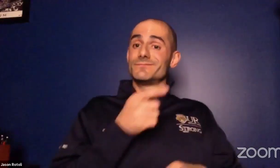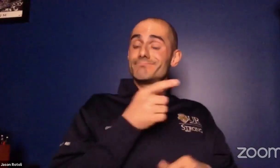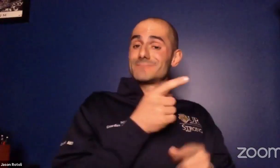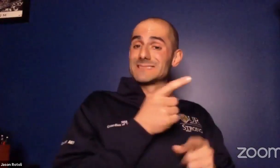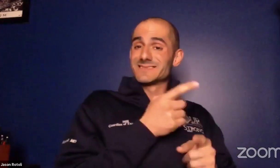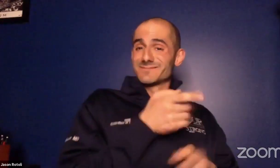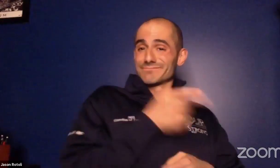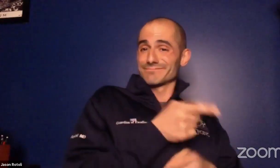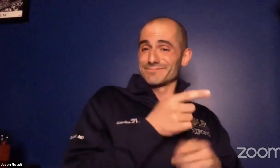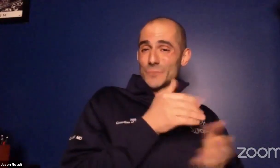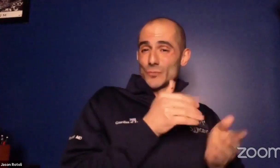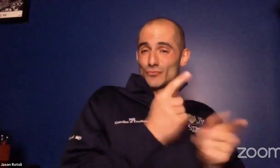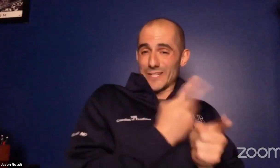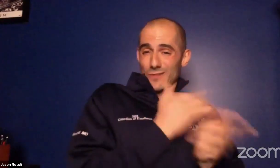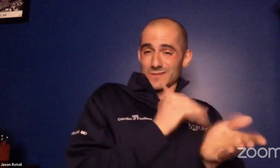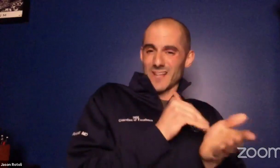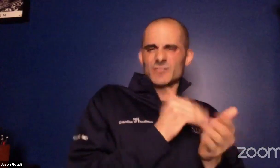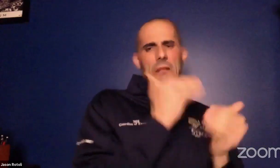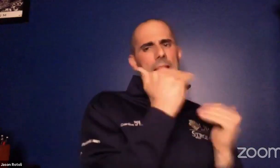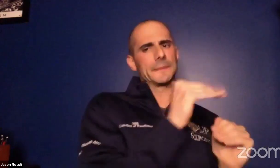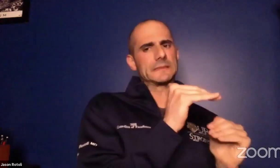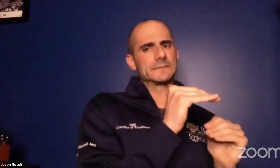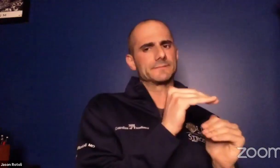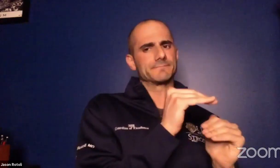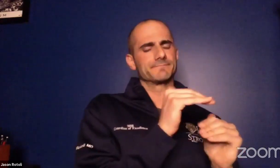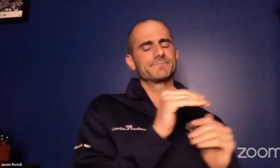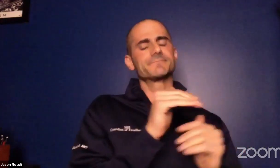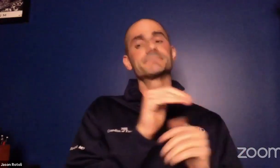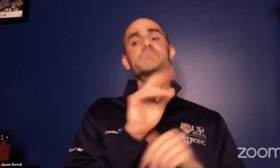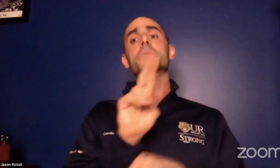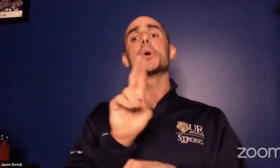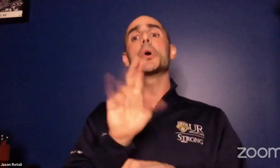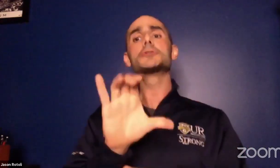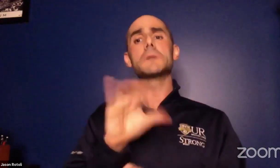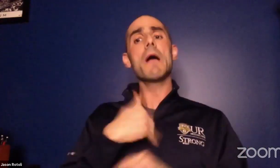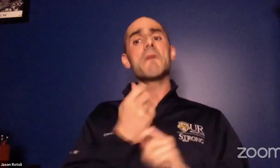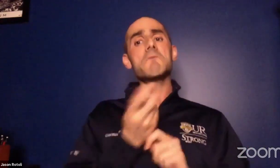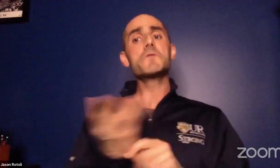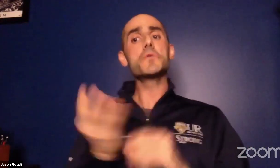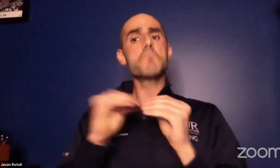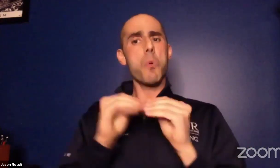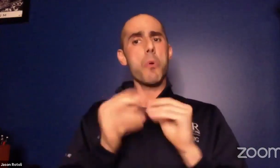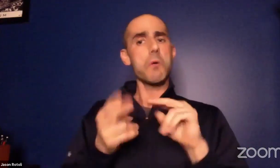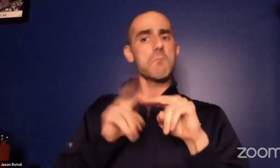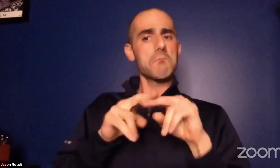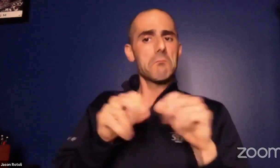wait to receive care. So let's talk about what kind of tests each of those locations do.